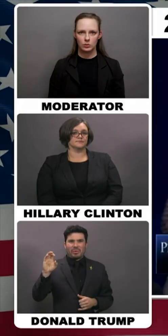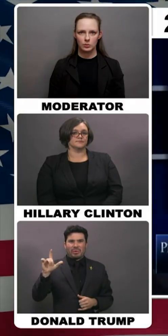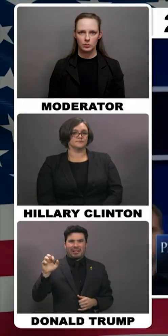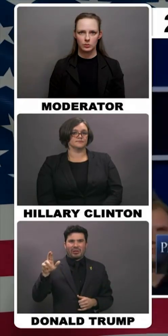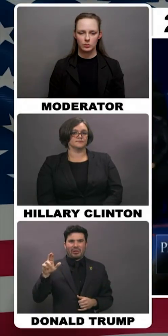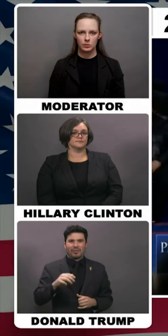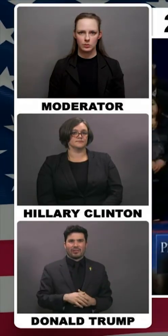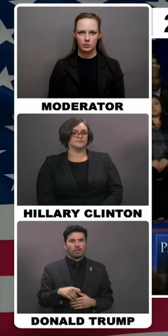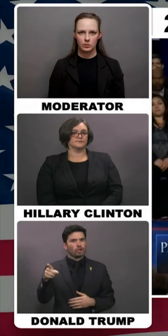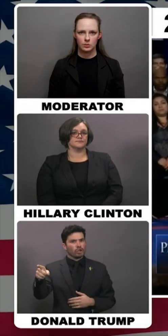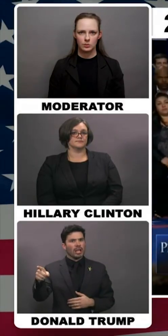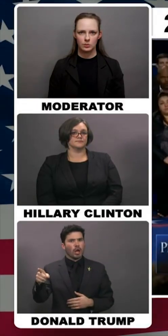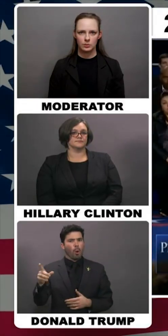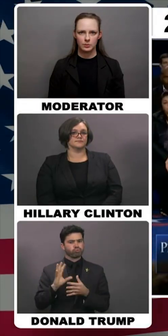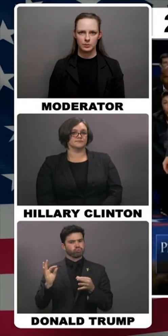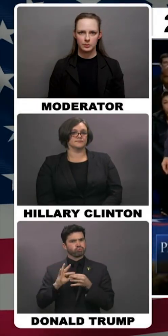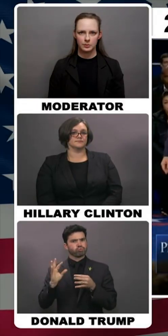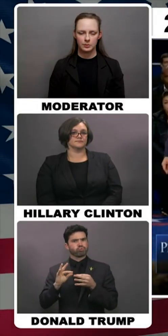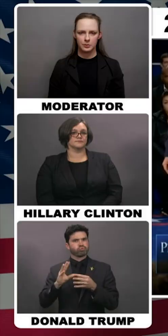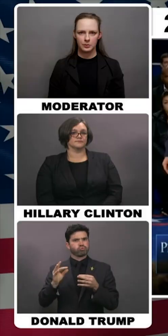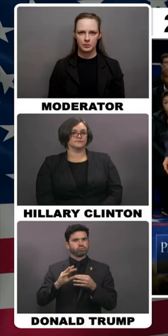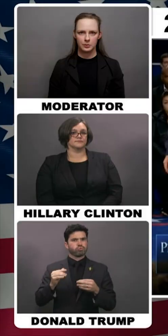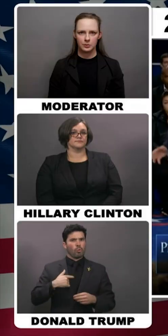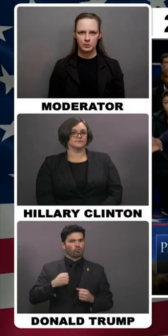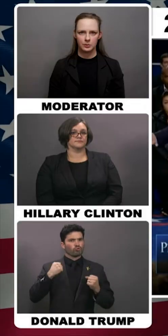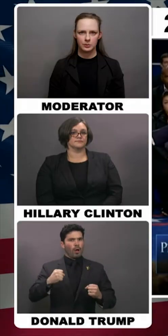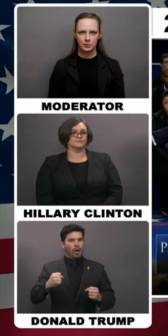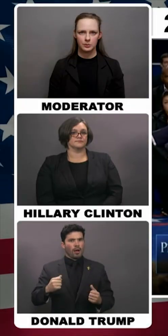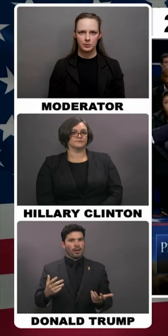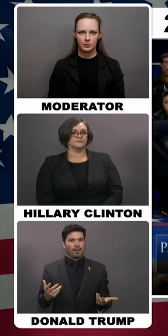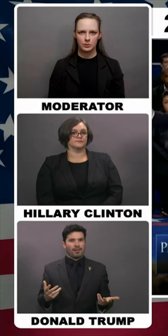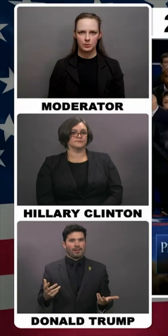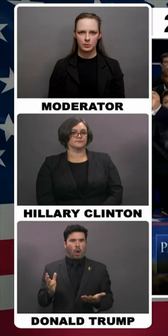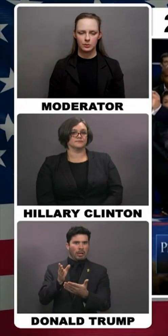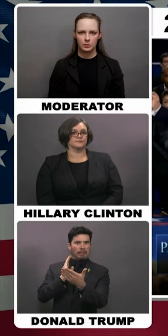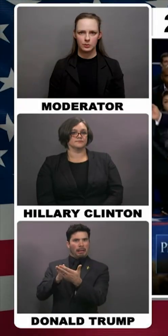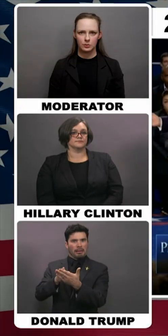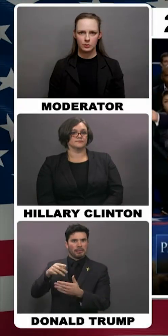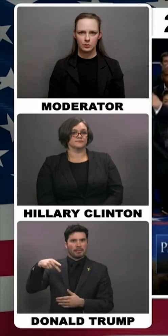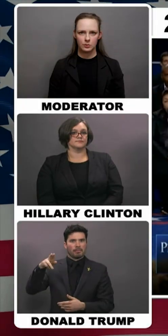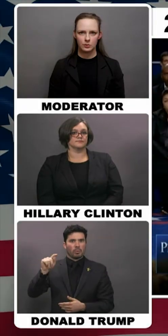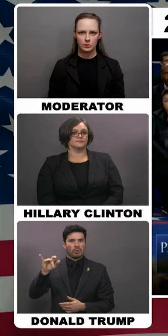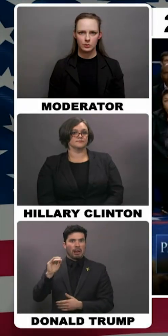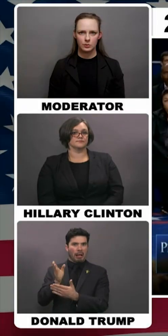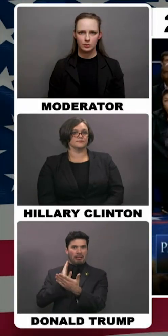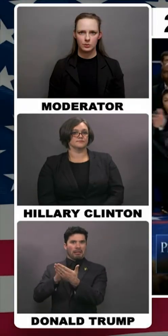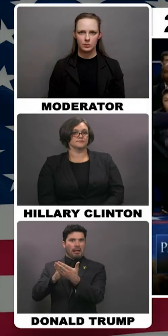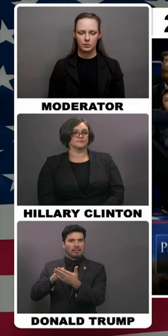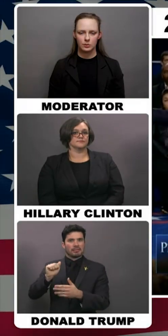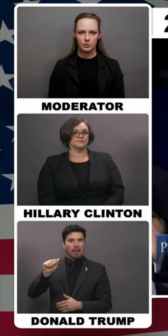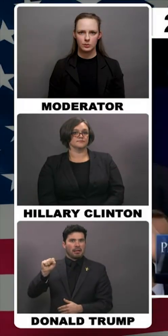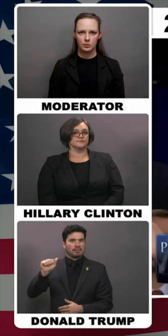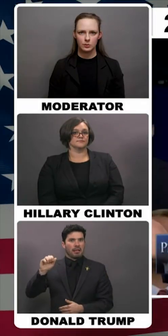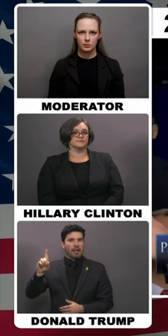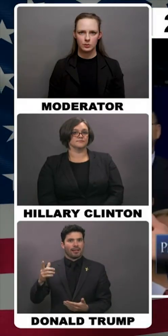against, uh, uh, Putin and against Assad. She talks in favor of the rebels. She doesn't even know who the rebels are.